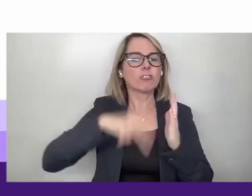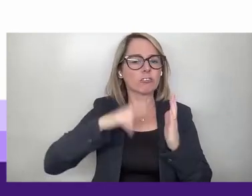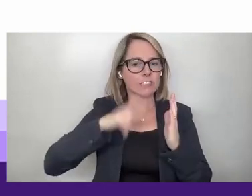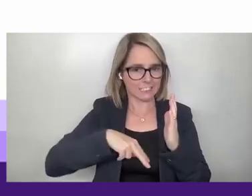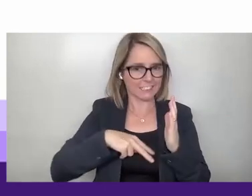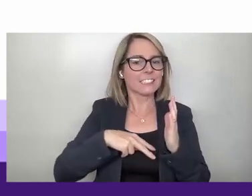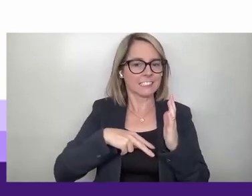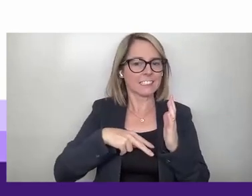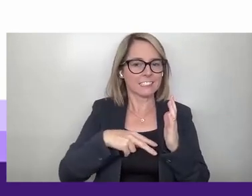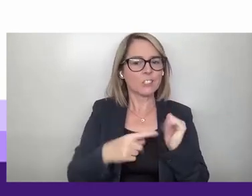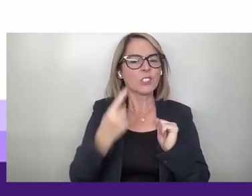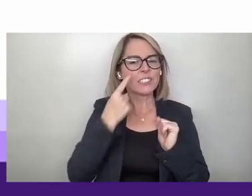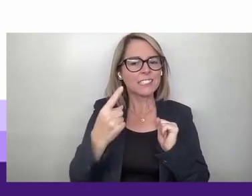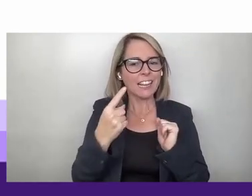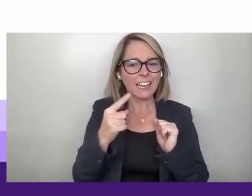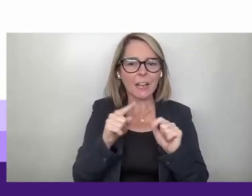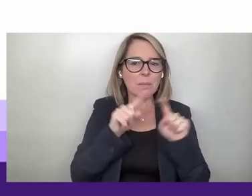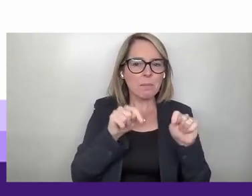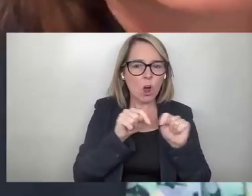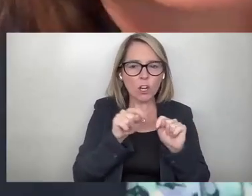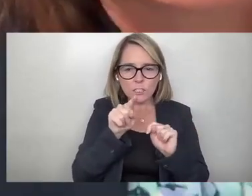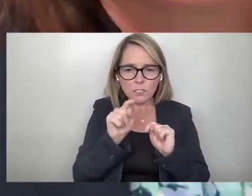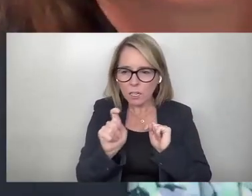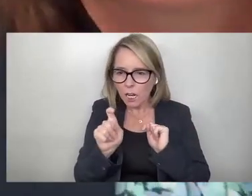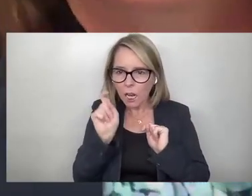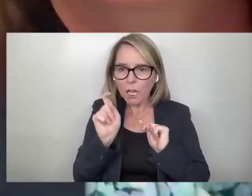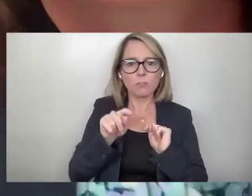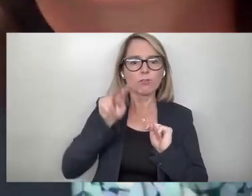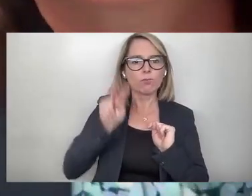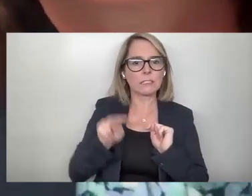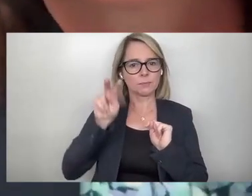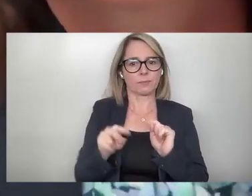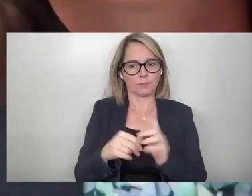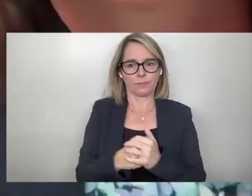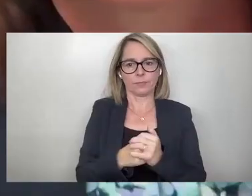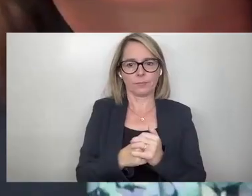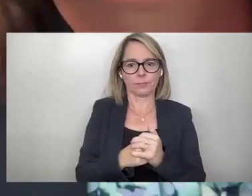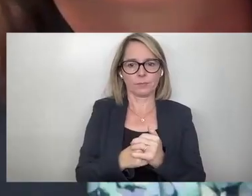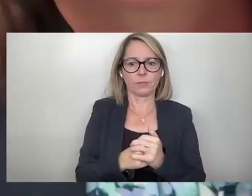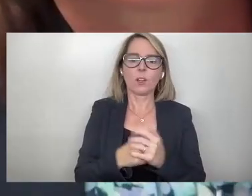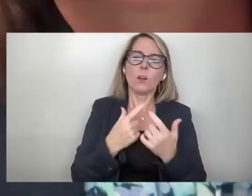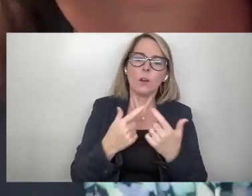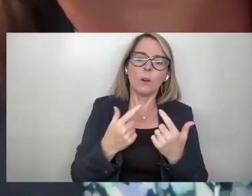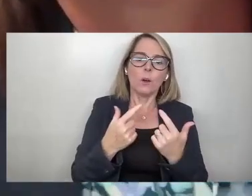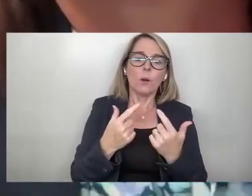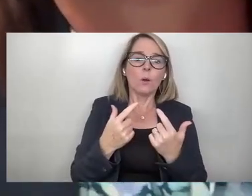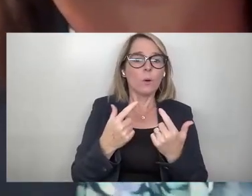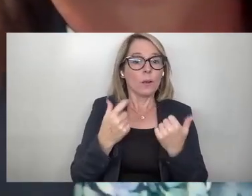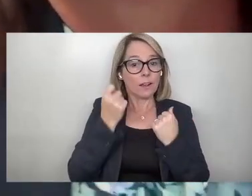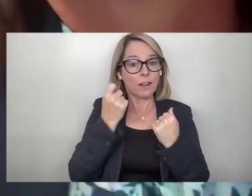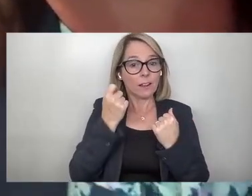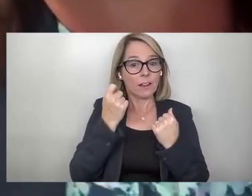by clicking the box on the web page. We also like to send people a video of how to find the clinic